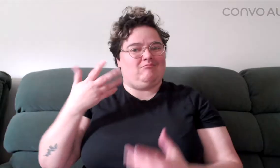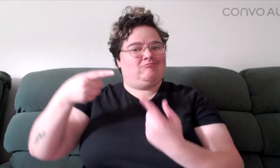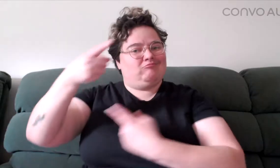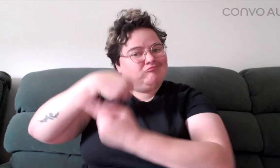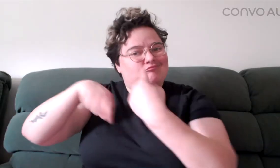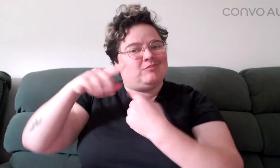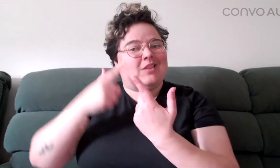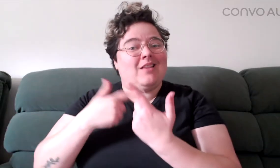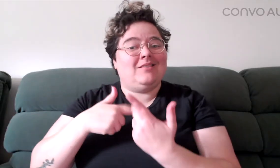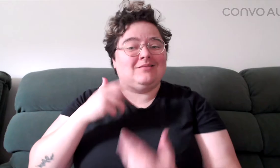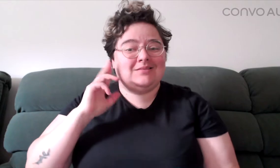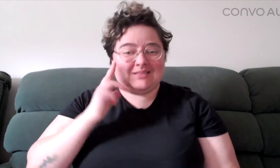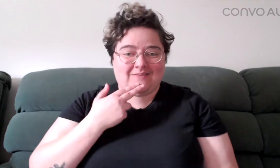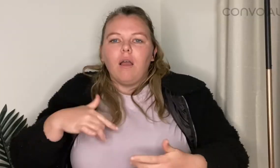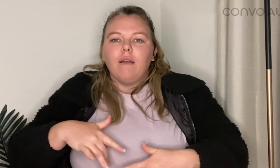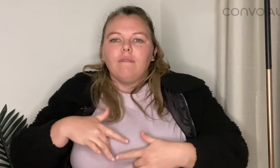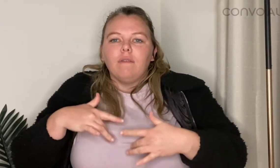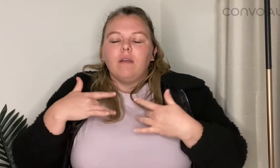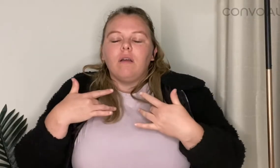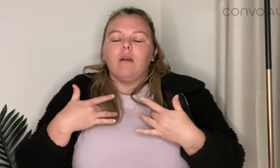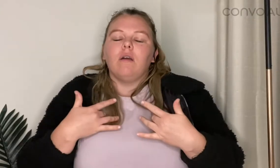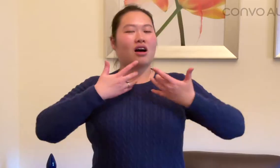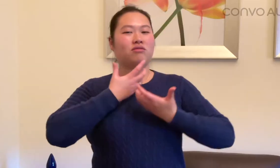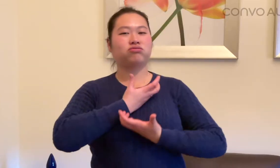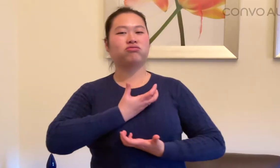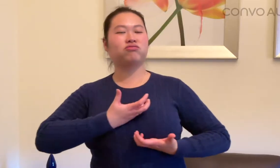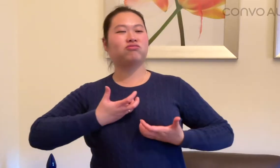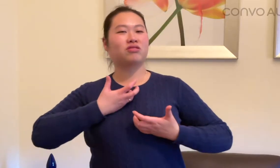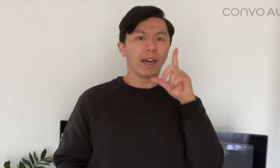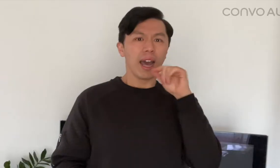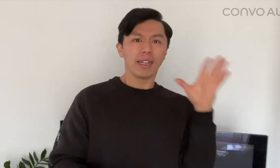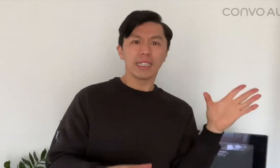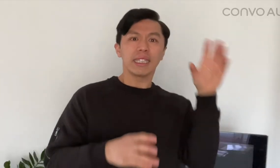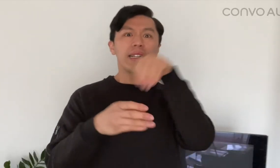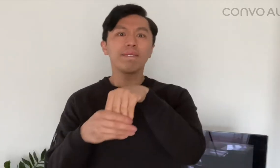When I'm around other Deaf people I feel comfortable and feel like I belong.